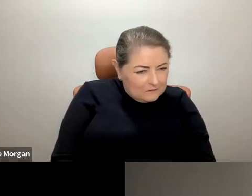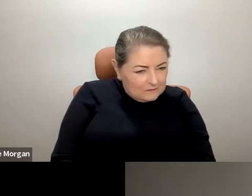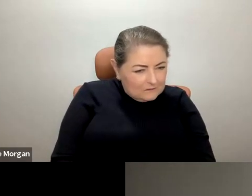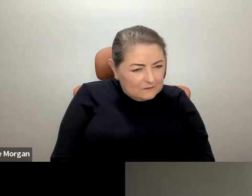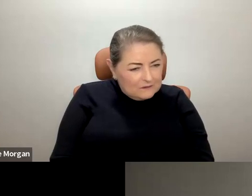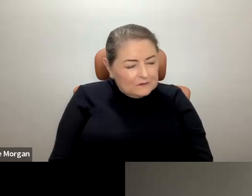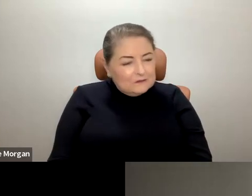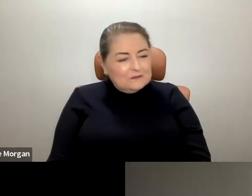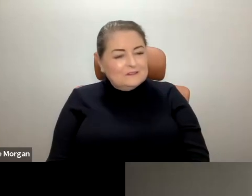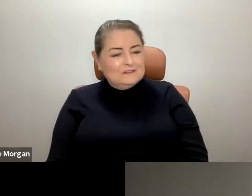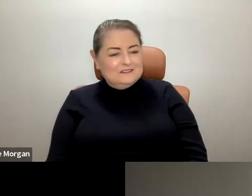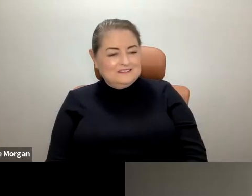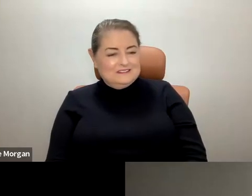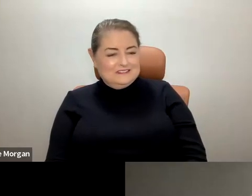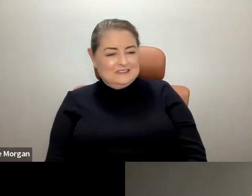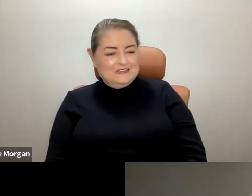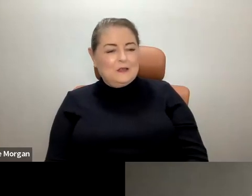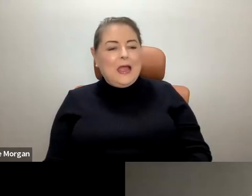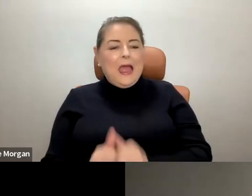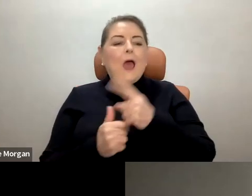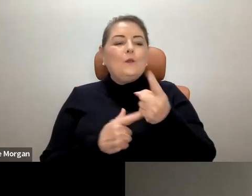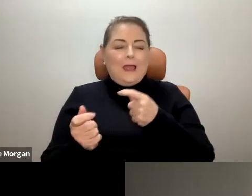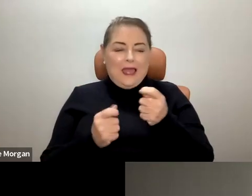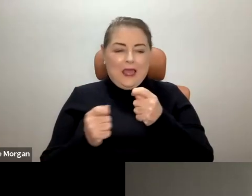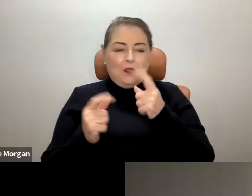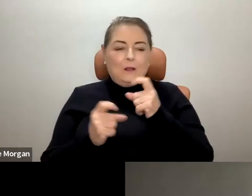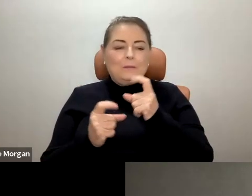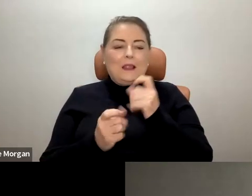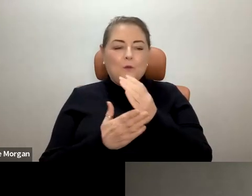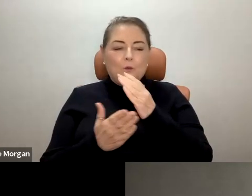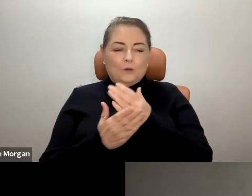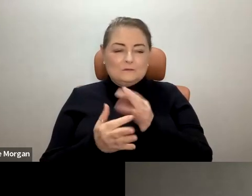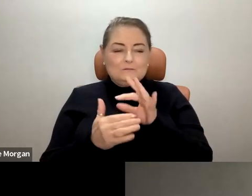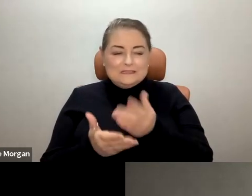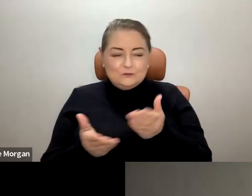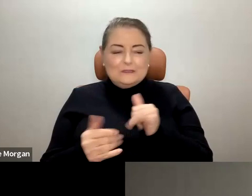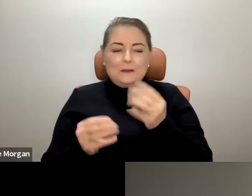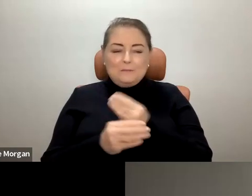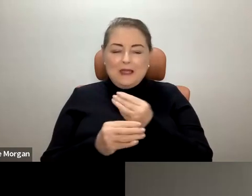How do you handle complex course materials such as math and science?